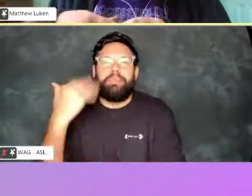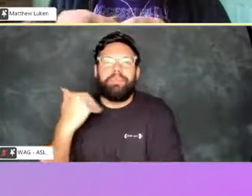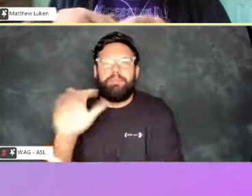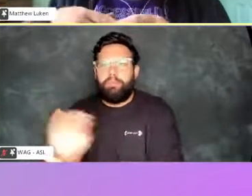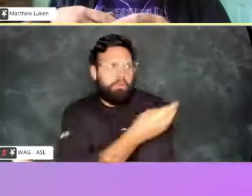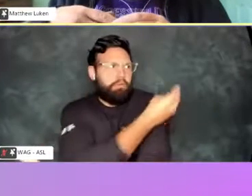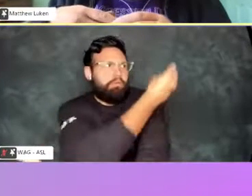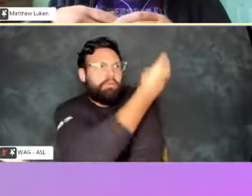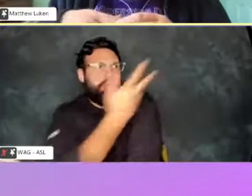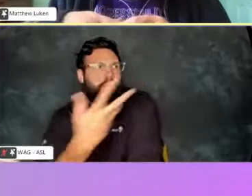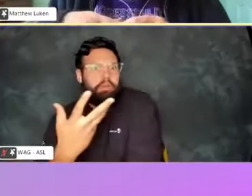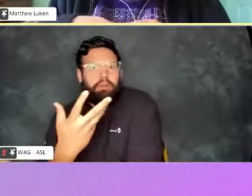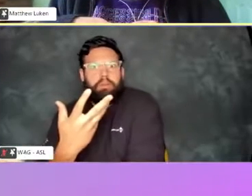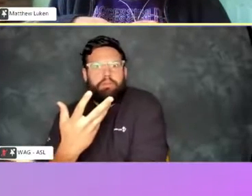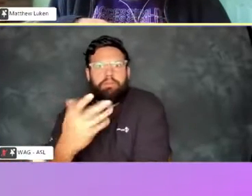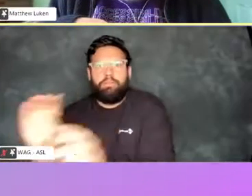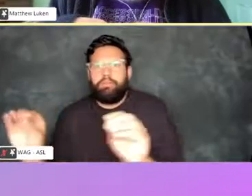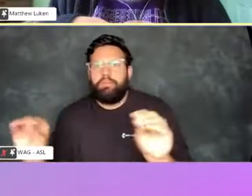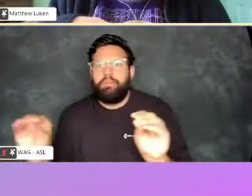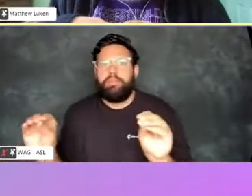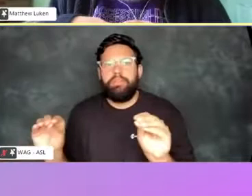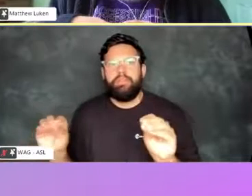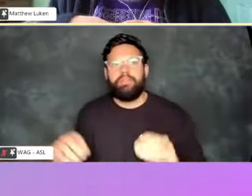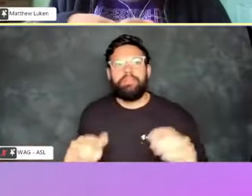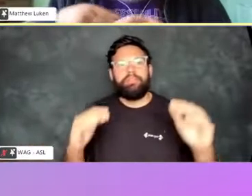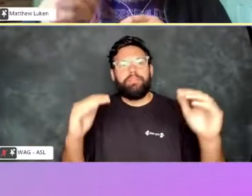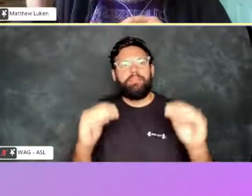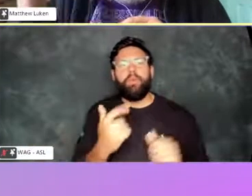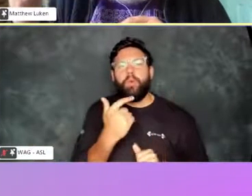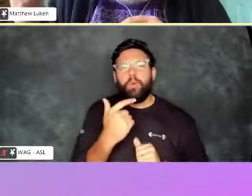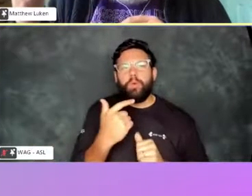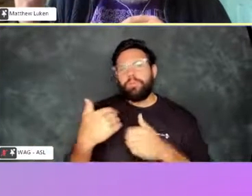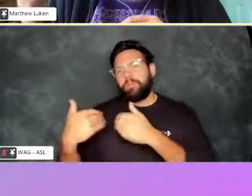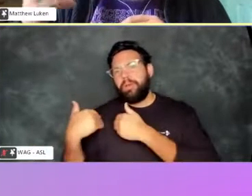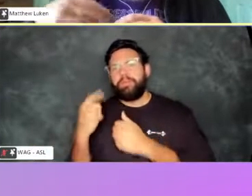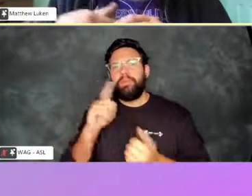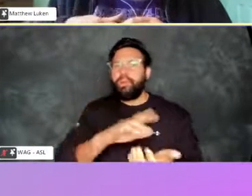to pass it because no one said it was supposed to be